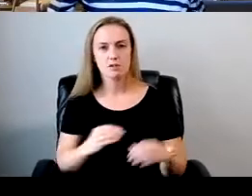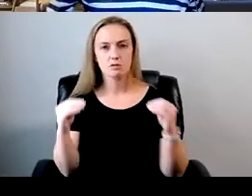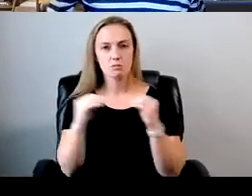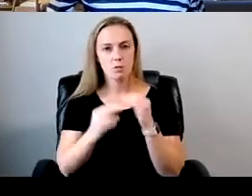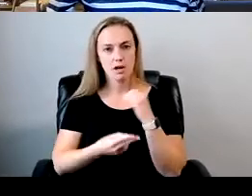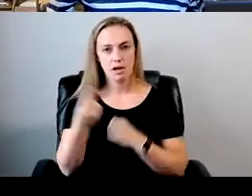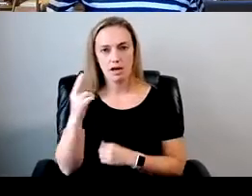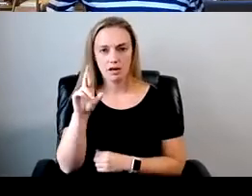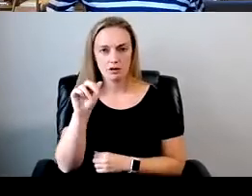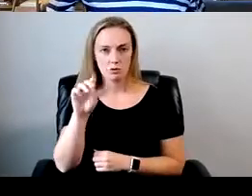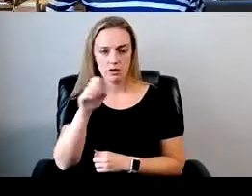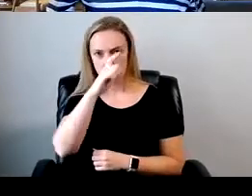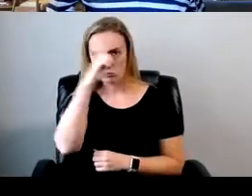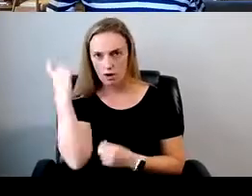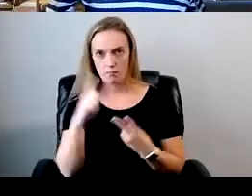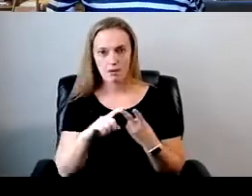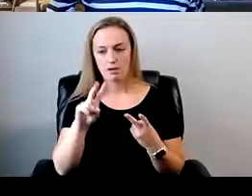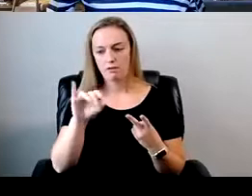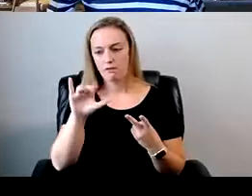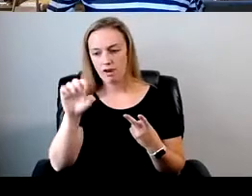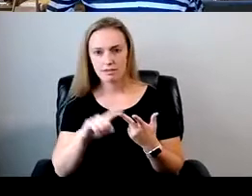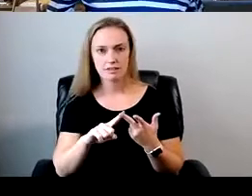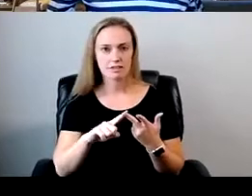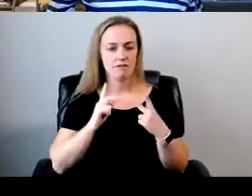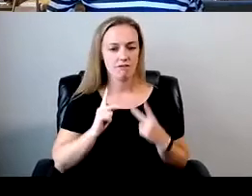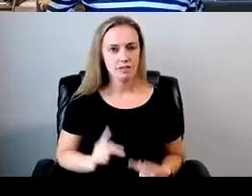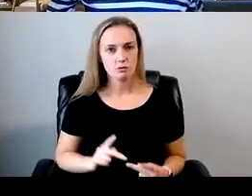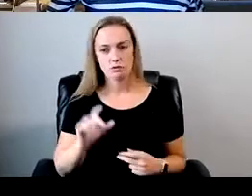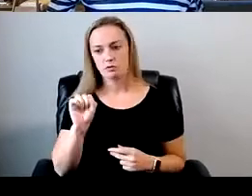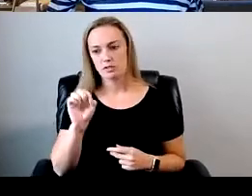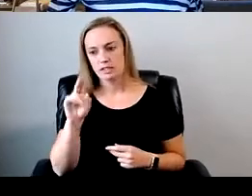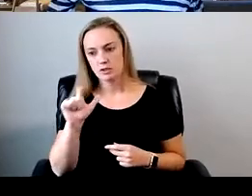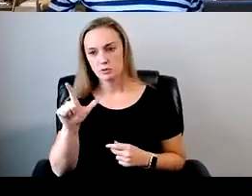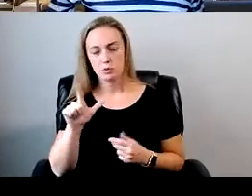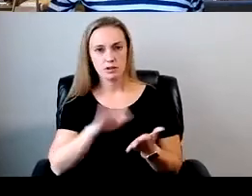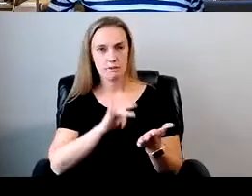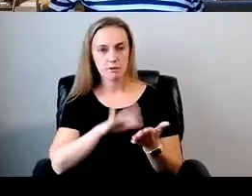of violence, physical abuse, sexual abuse. They also experience isolation,